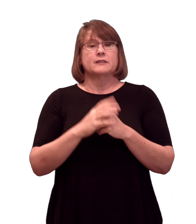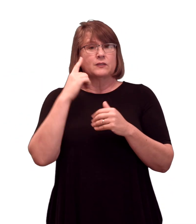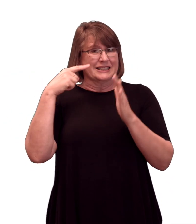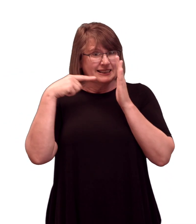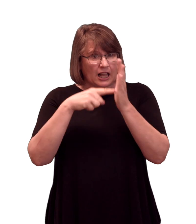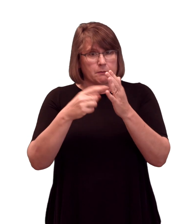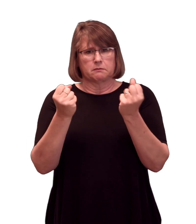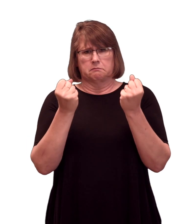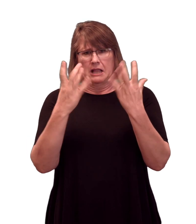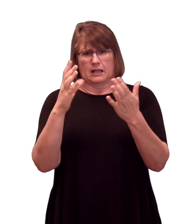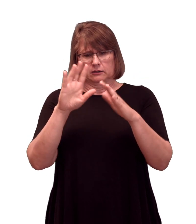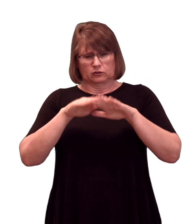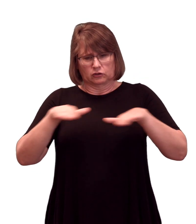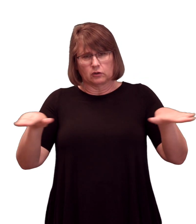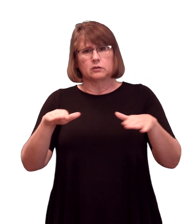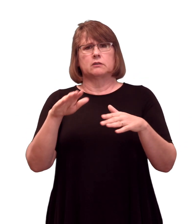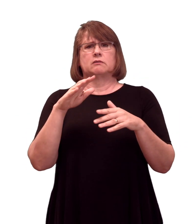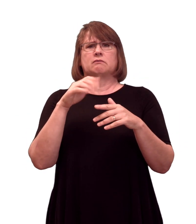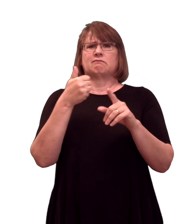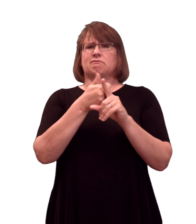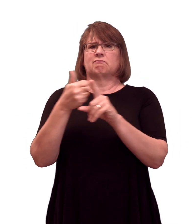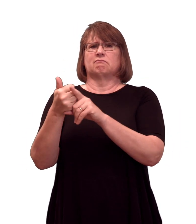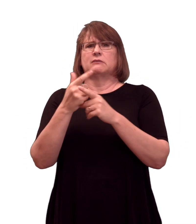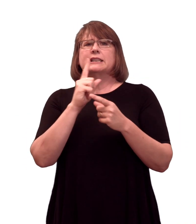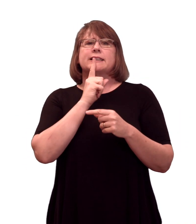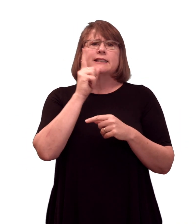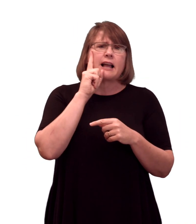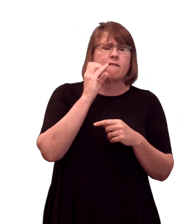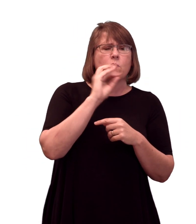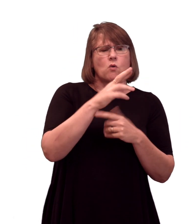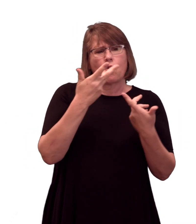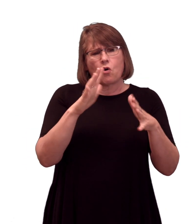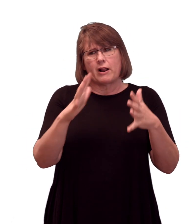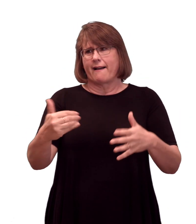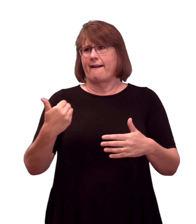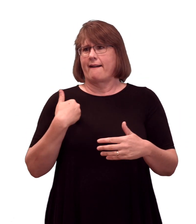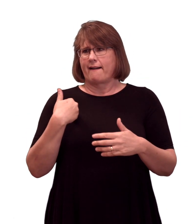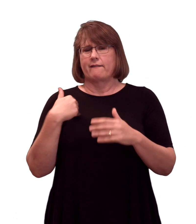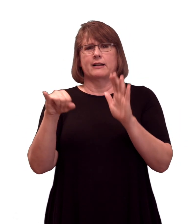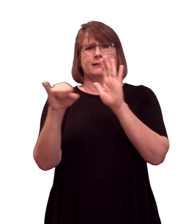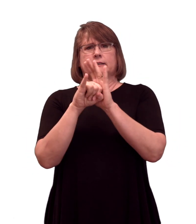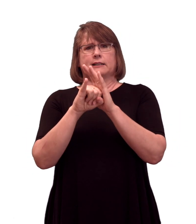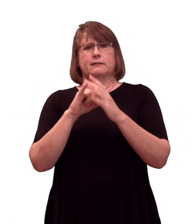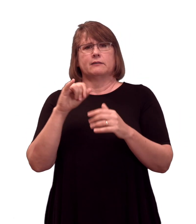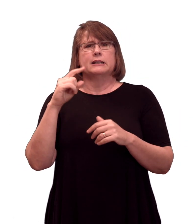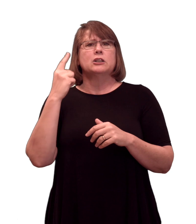For example, many students who are deaf or have significant hearing loss